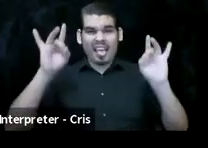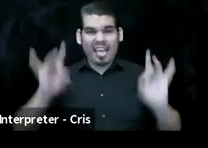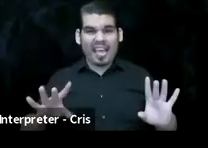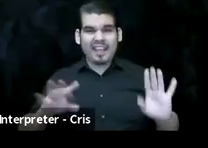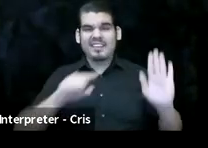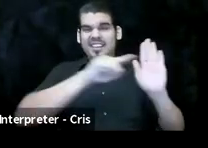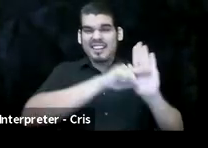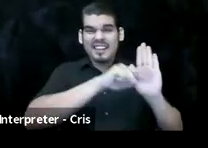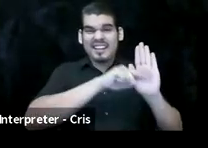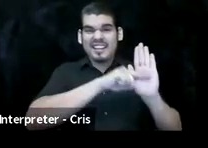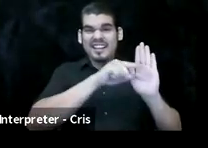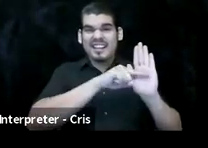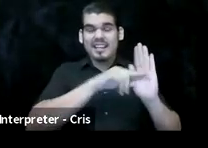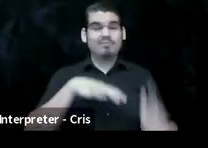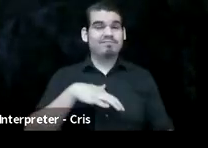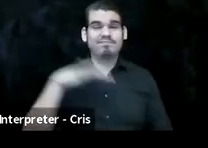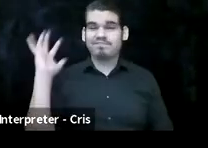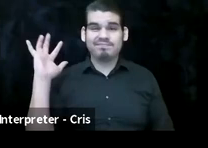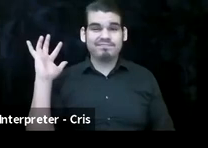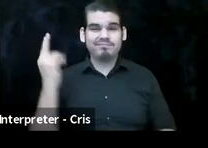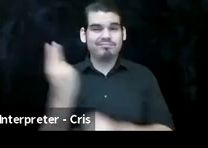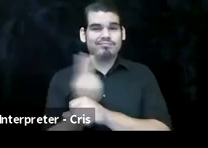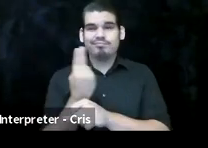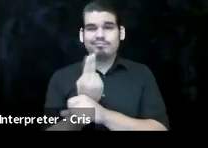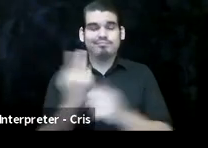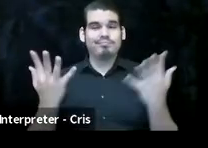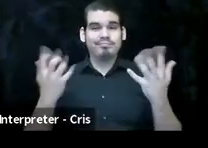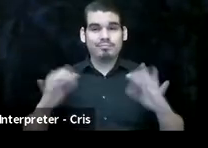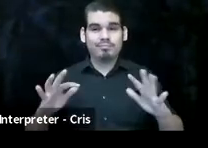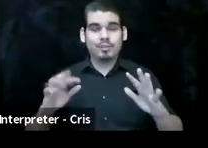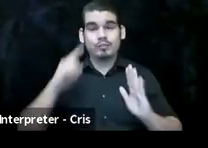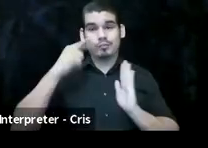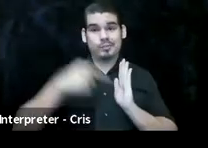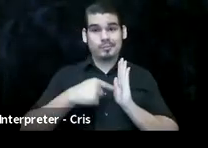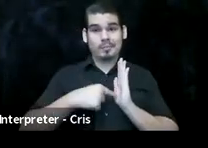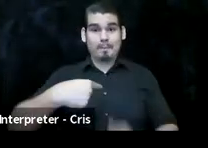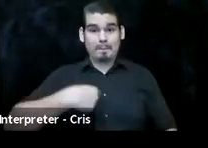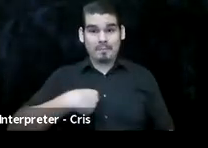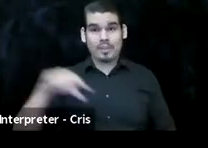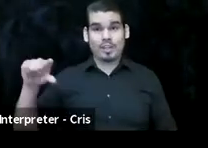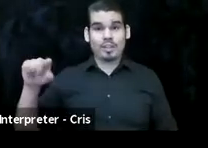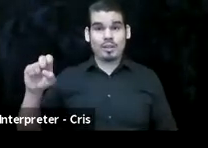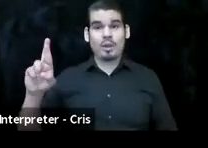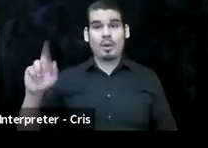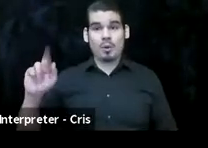Gerardo Chavez, RAD IX: yeah like the same background that i'm using you know it's just a symbol of the organization that i'm a part of and then just a blooper.